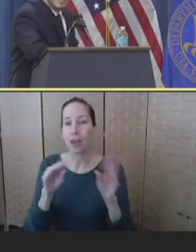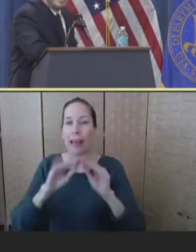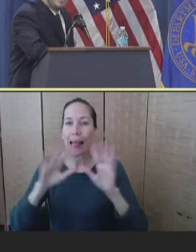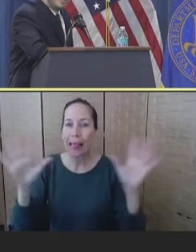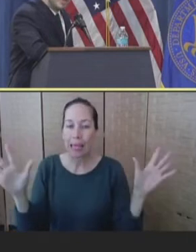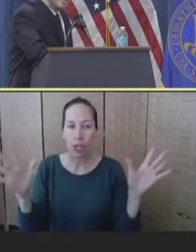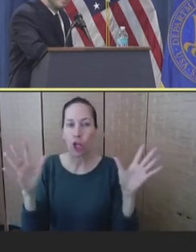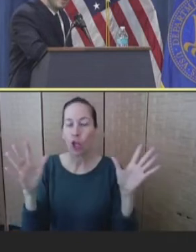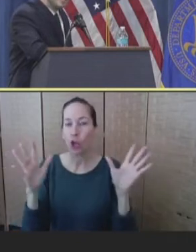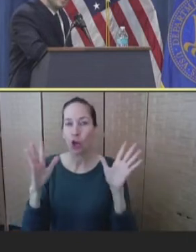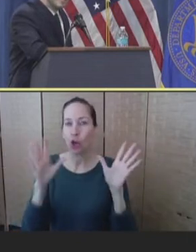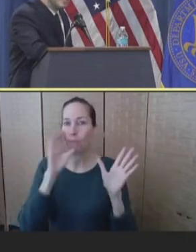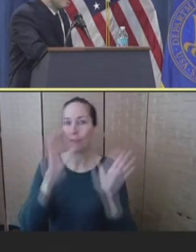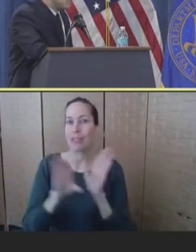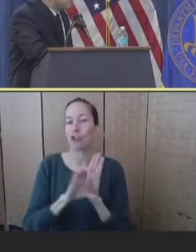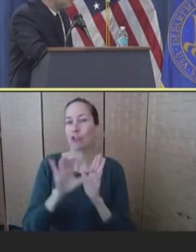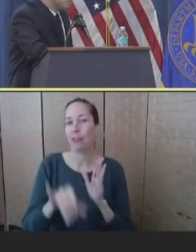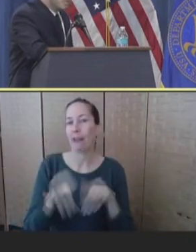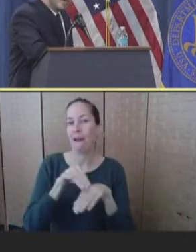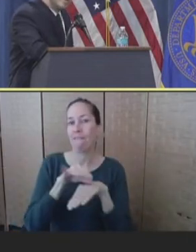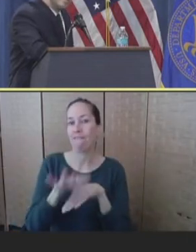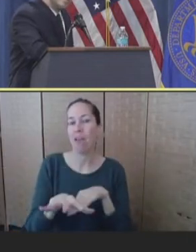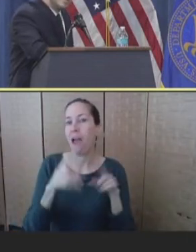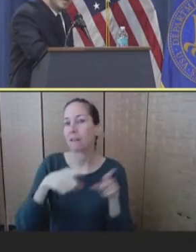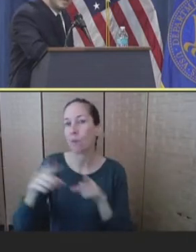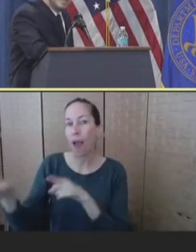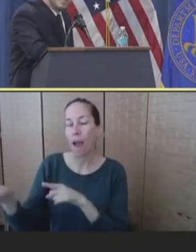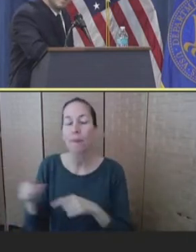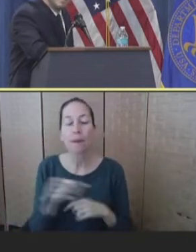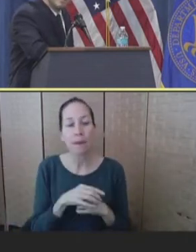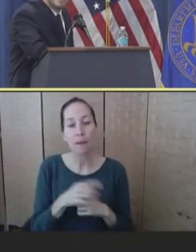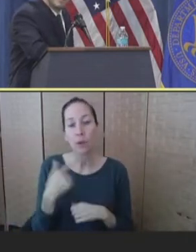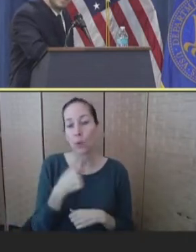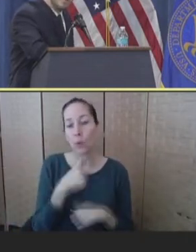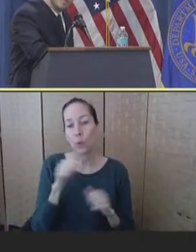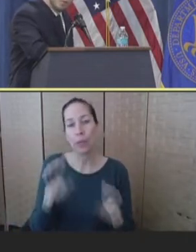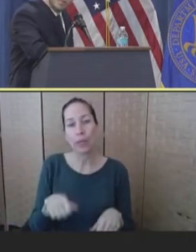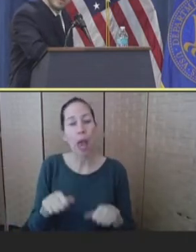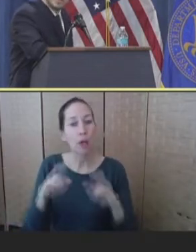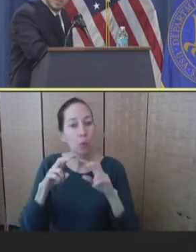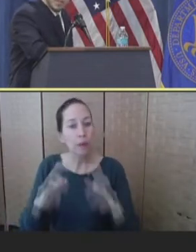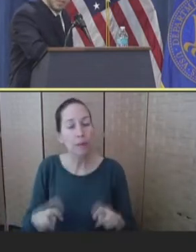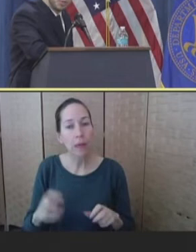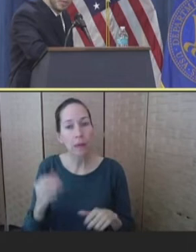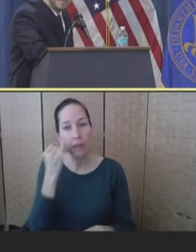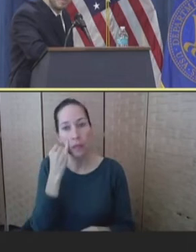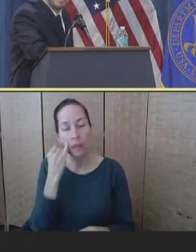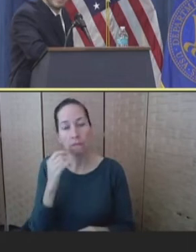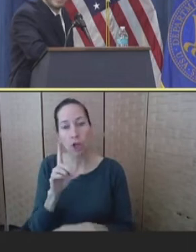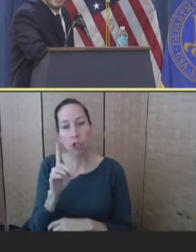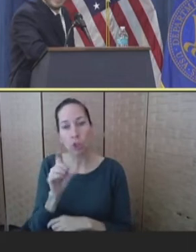And two, because it provides us -- it allows us to do some analysis of whether there's a dose response association here.